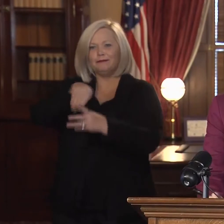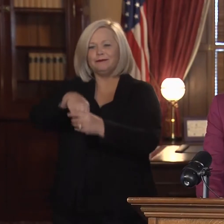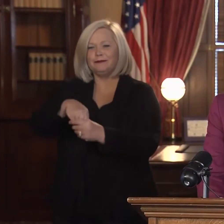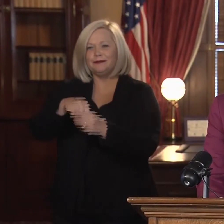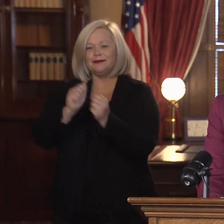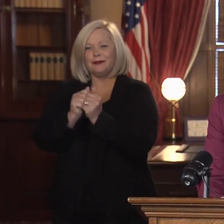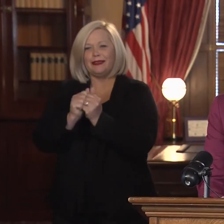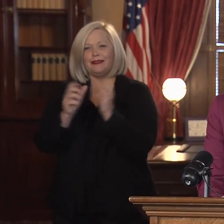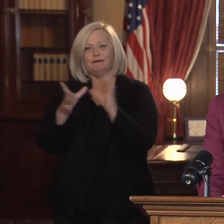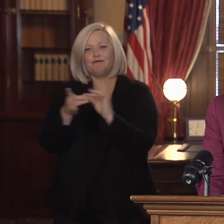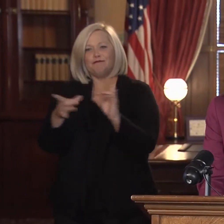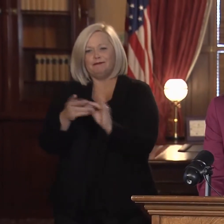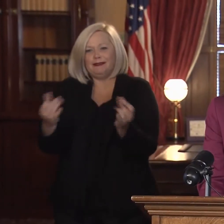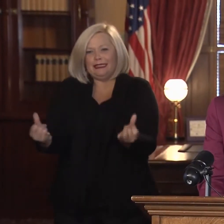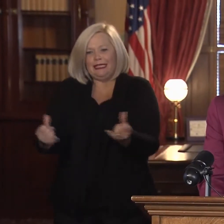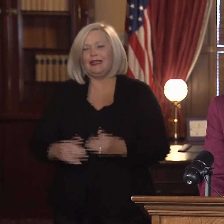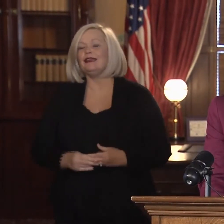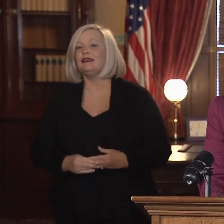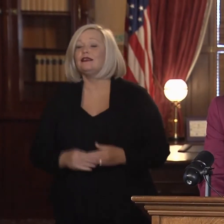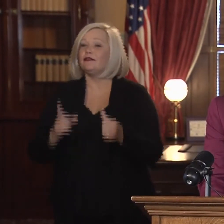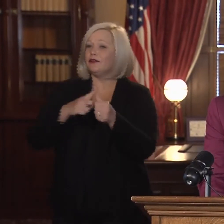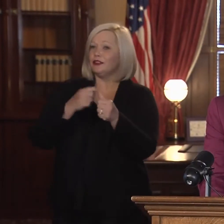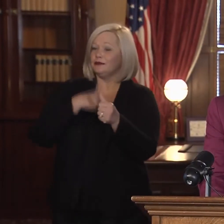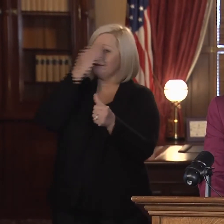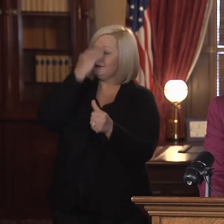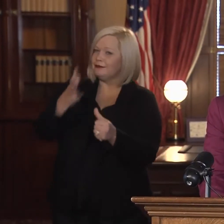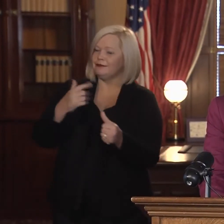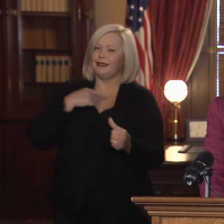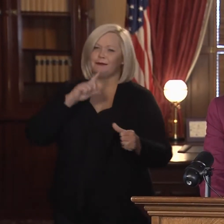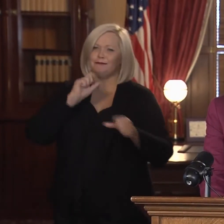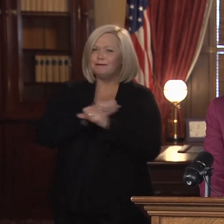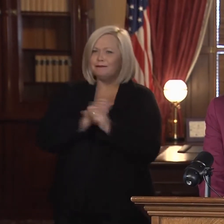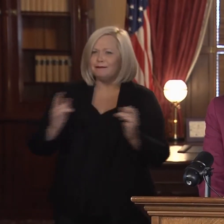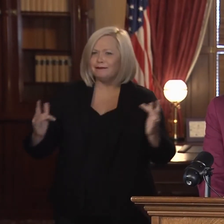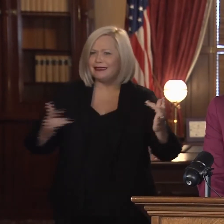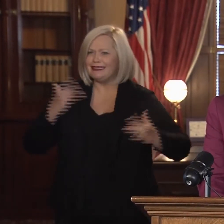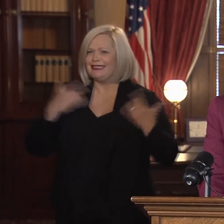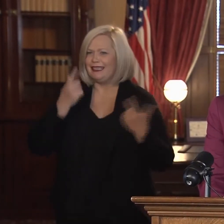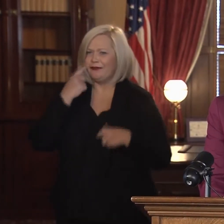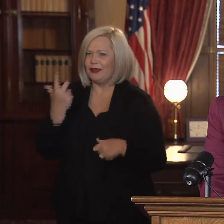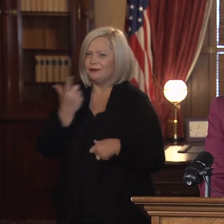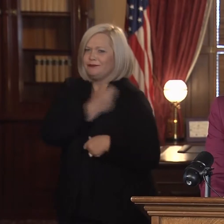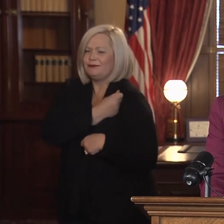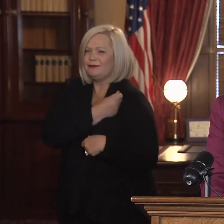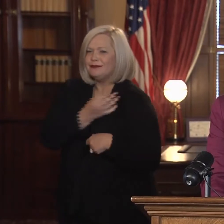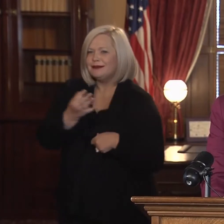THANK YOU, GOVERNOR. THANK YOU SO MUCH FOR INVITING ME TO PARTICIPATE IN THIS PRESSER TODAY.